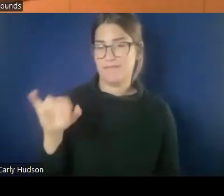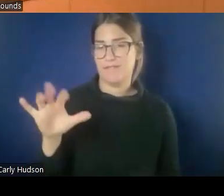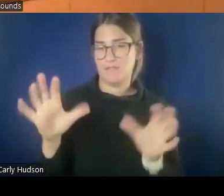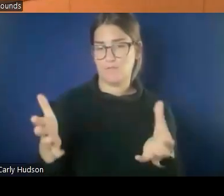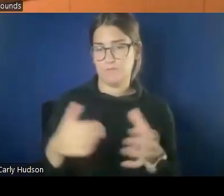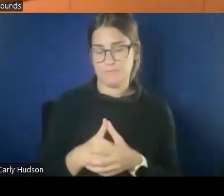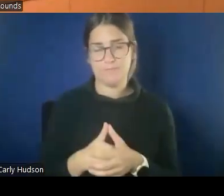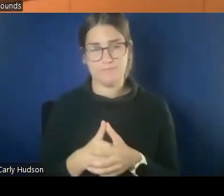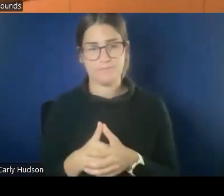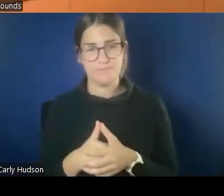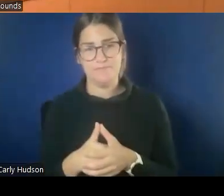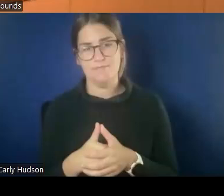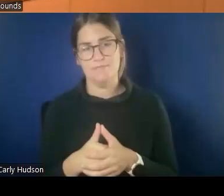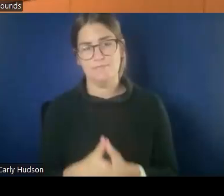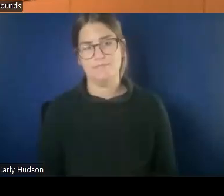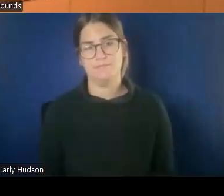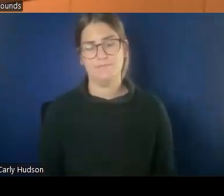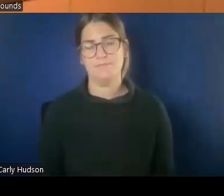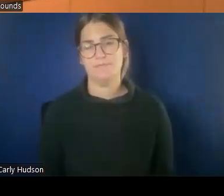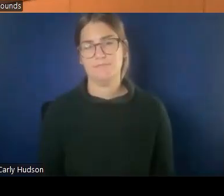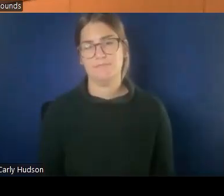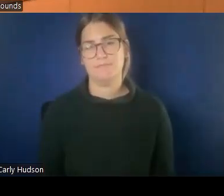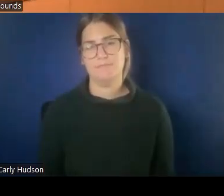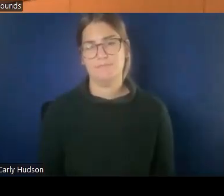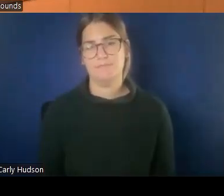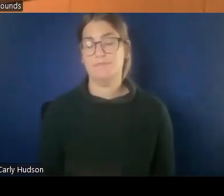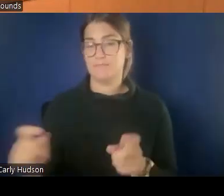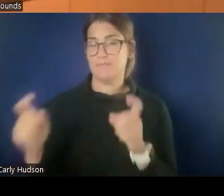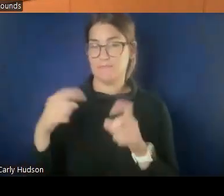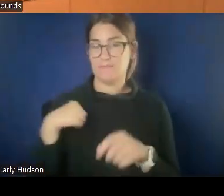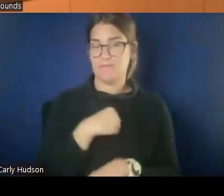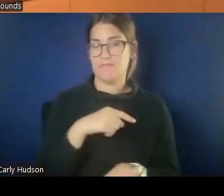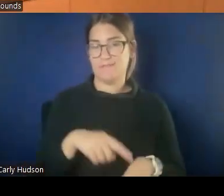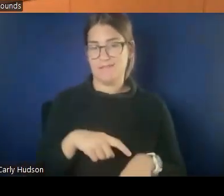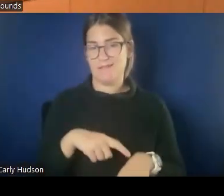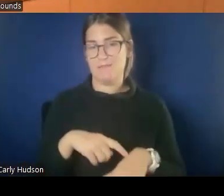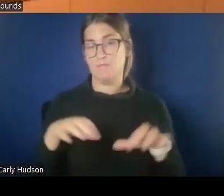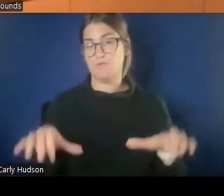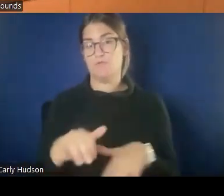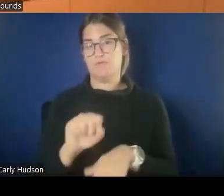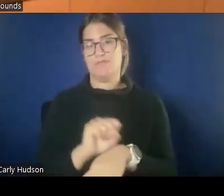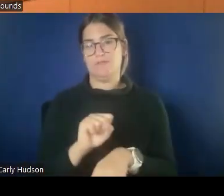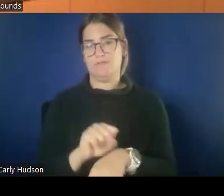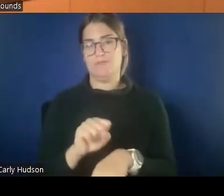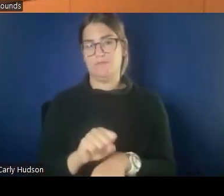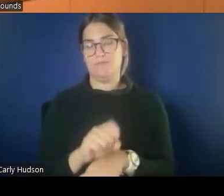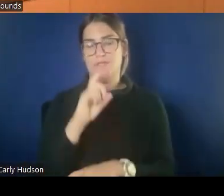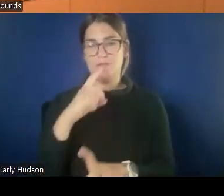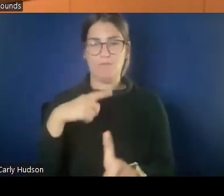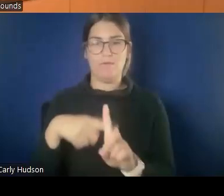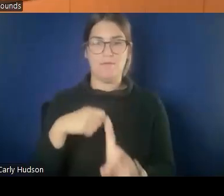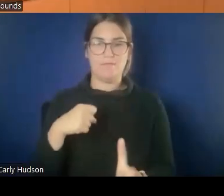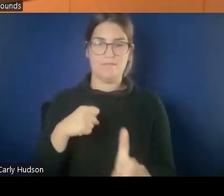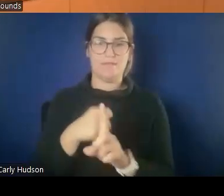is giving us the time to be able to do this work that's going to positively impact the university